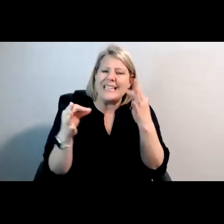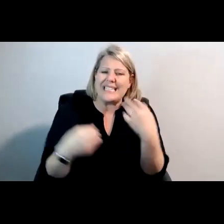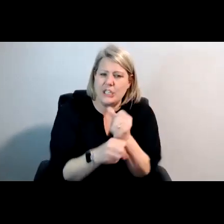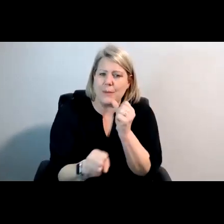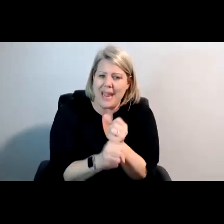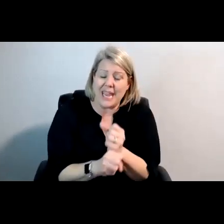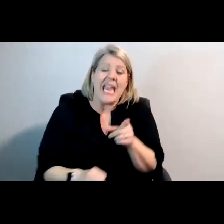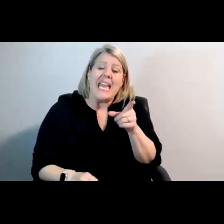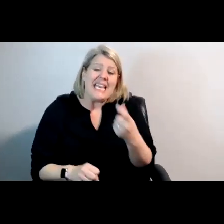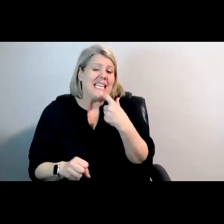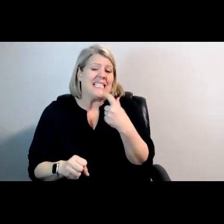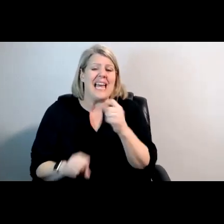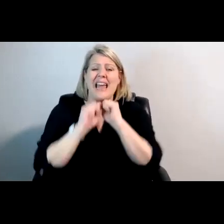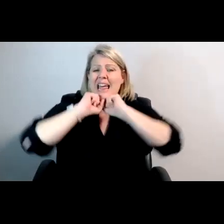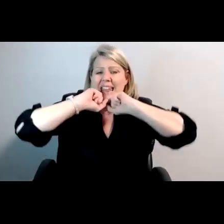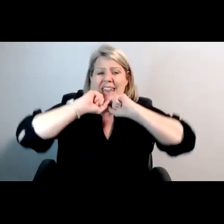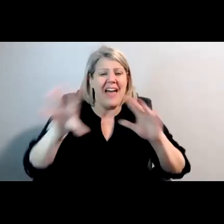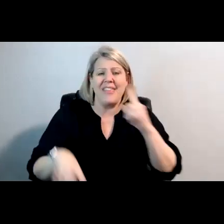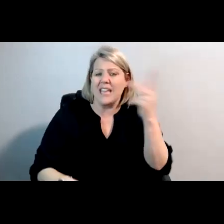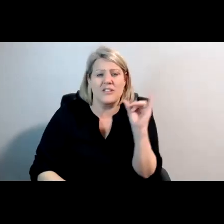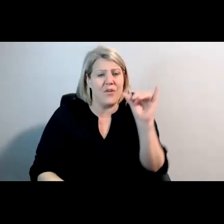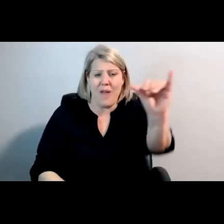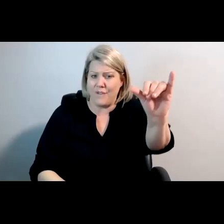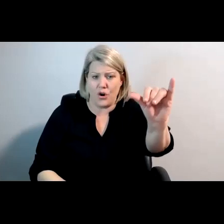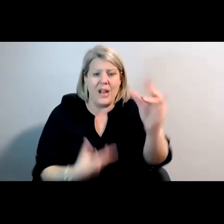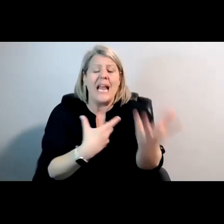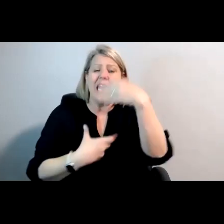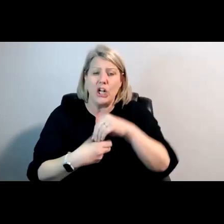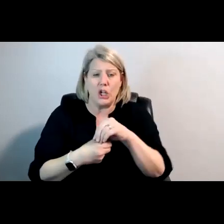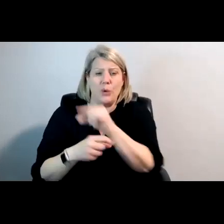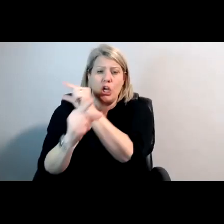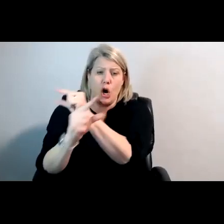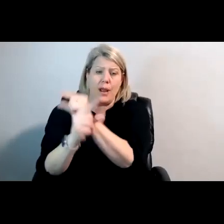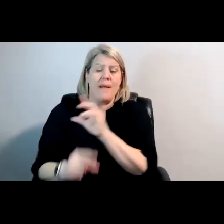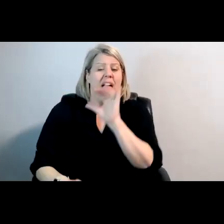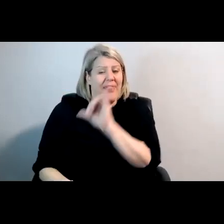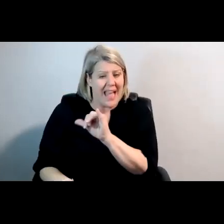or should be forever, including guardianship. Guardianship is a powerful decision-making tool.